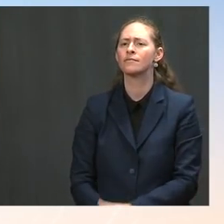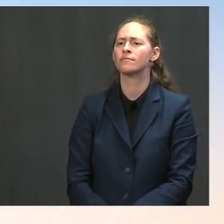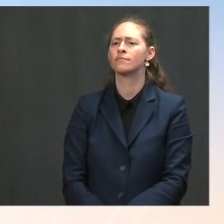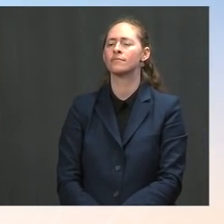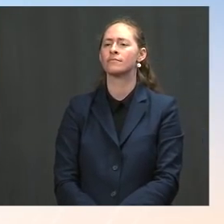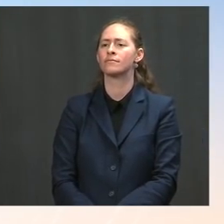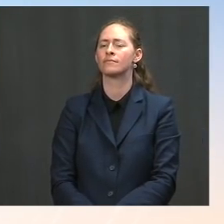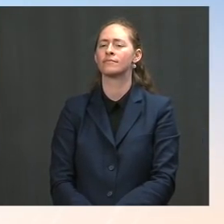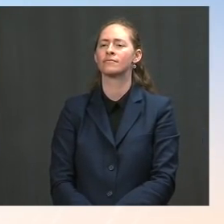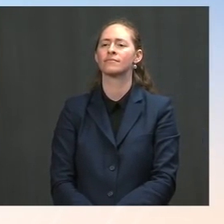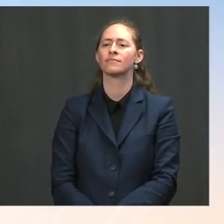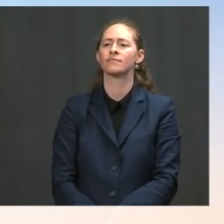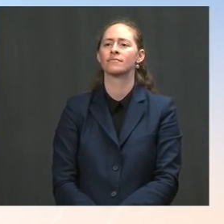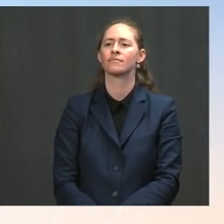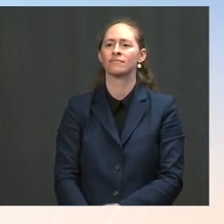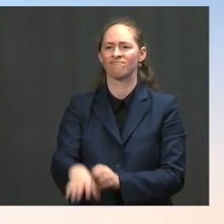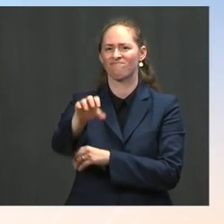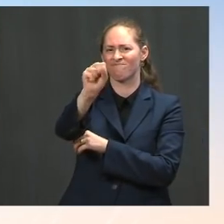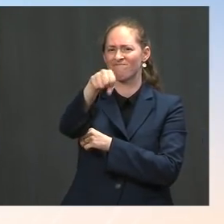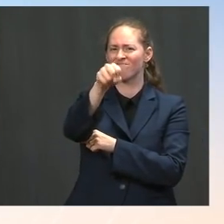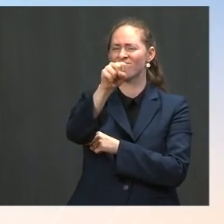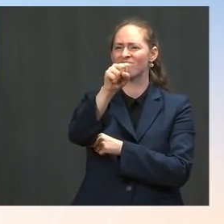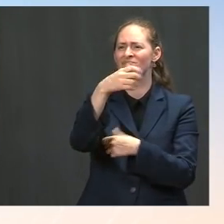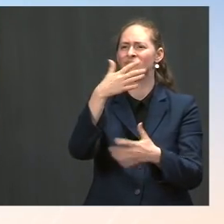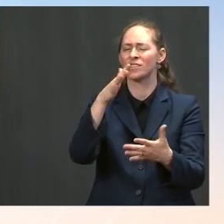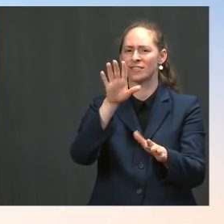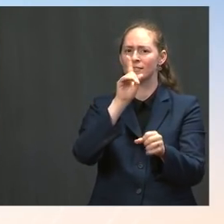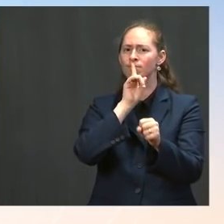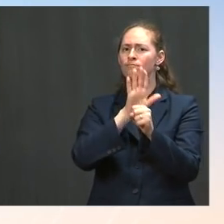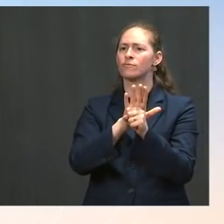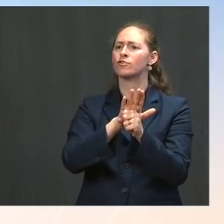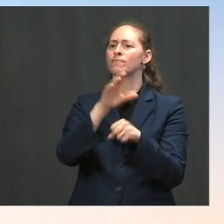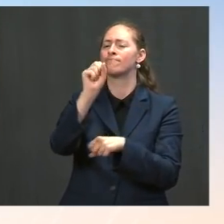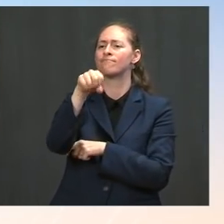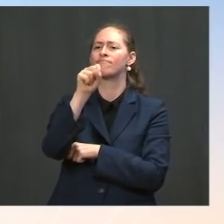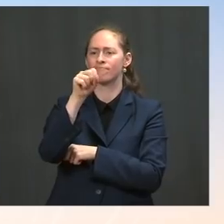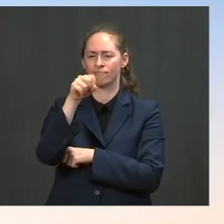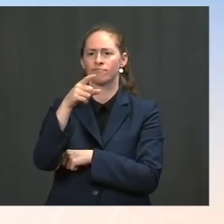a fully vaccinated White House official tested positive for COVID-19 off campus.